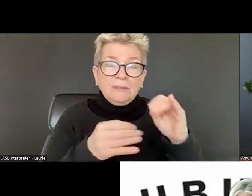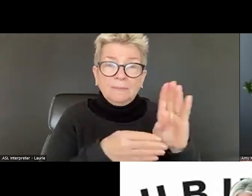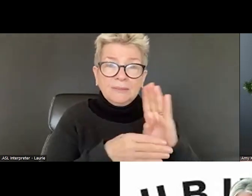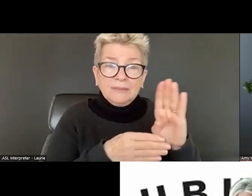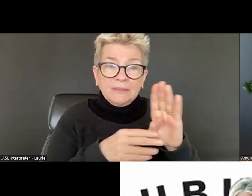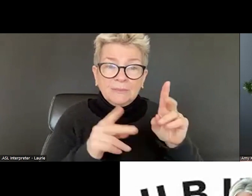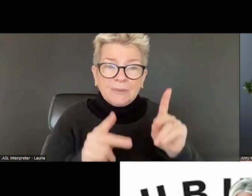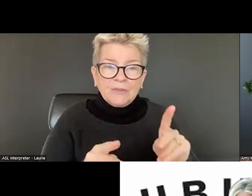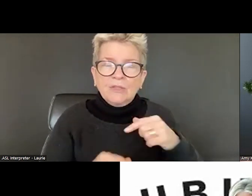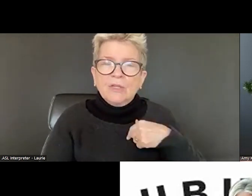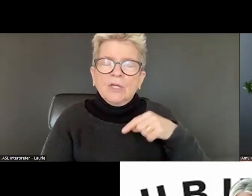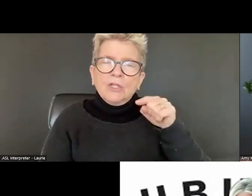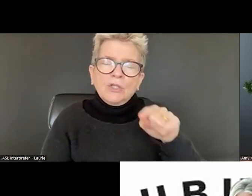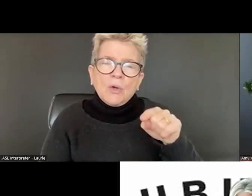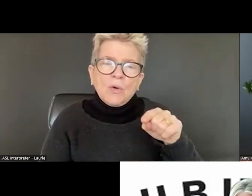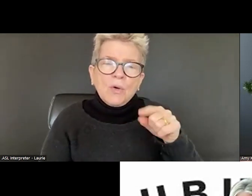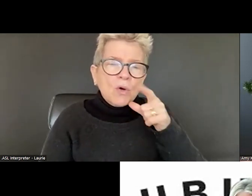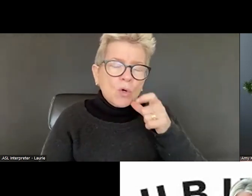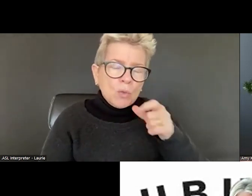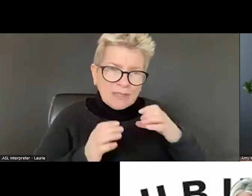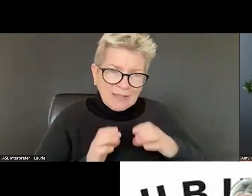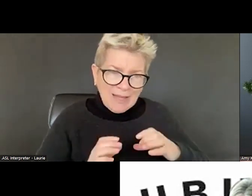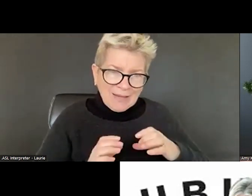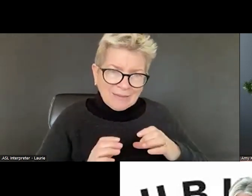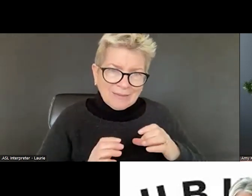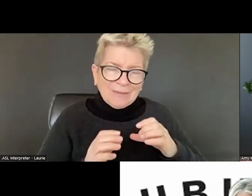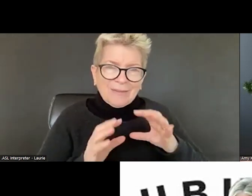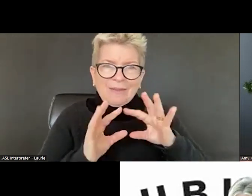start where the where the whoever the client is or the student or the family or let's start